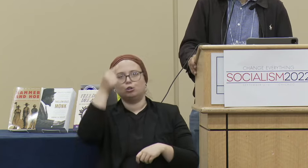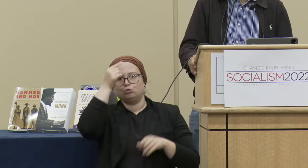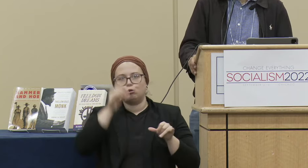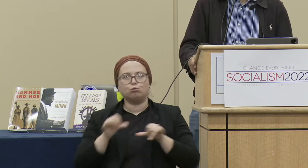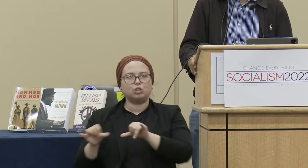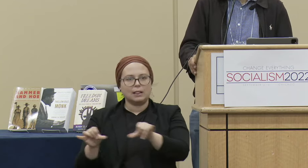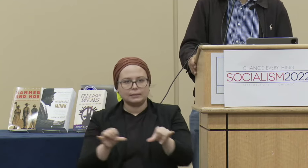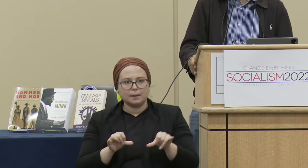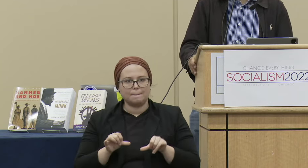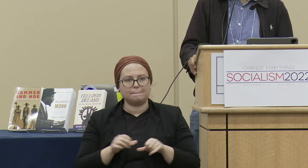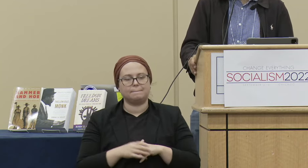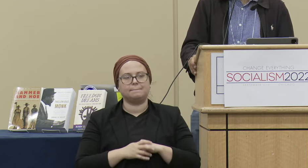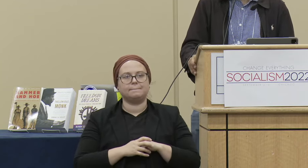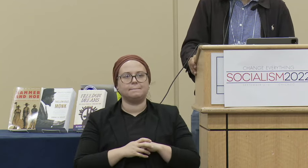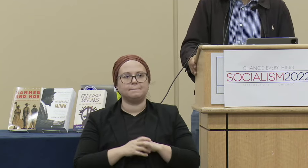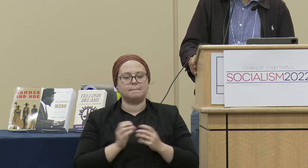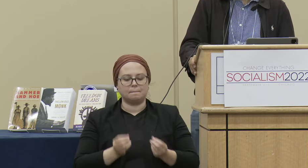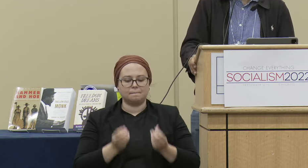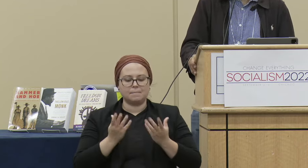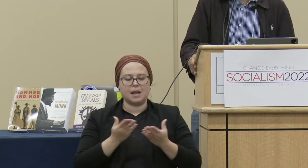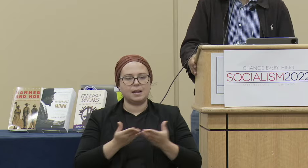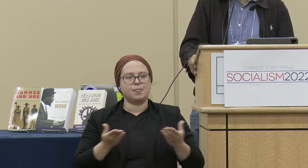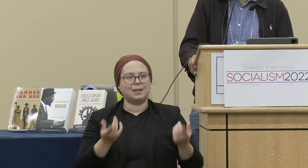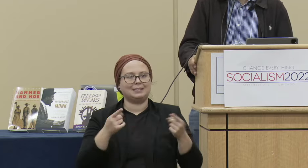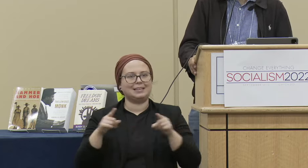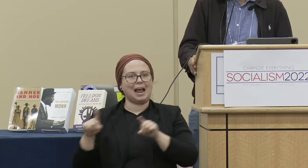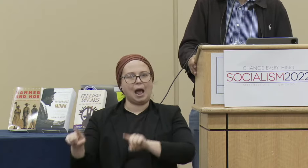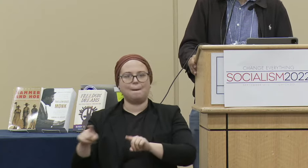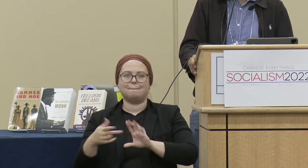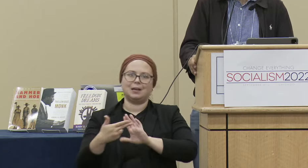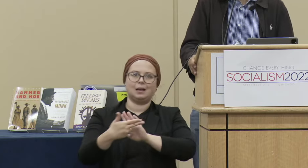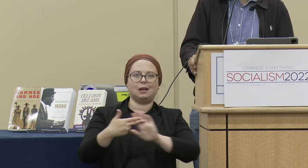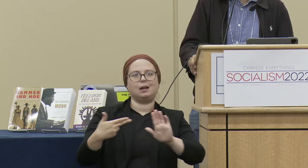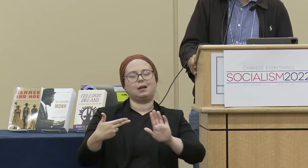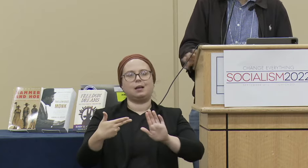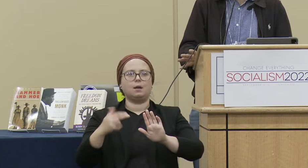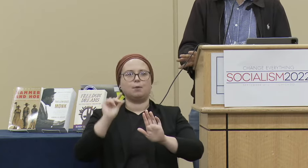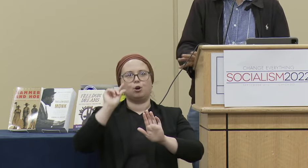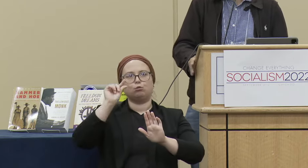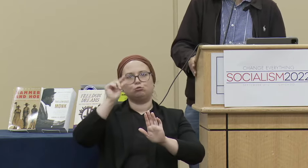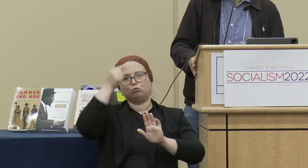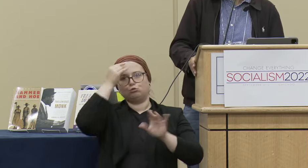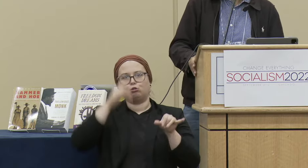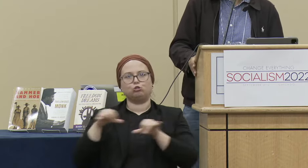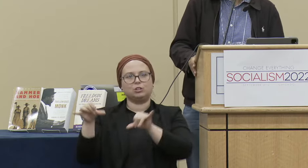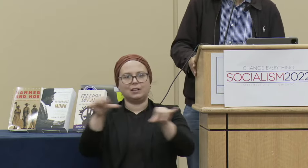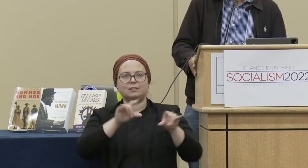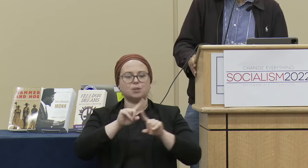for everything . Socialism, you know, there's lots of things